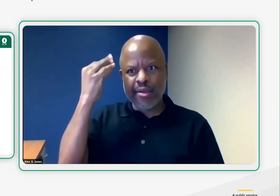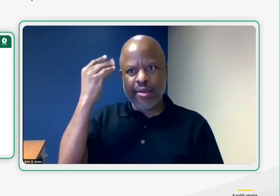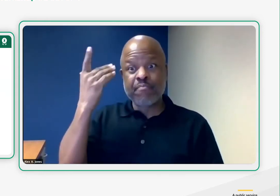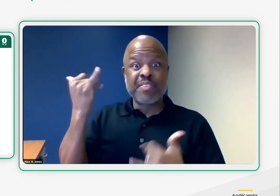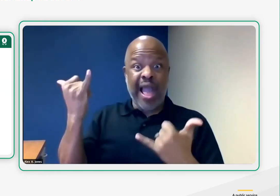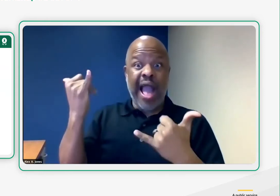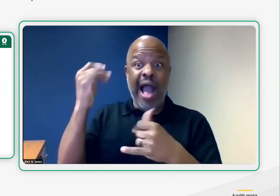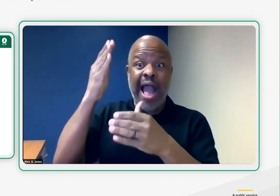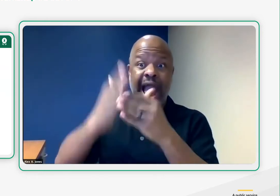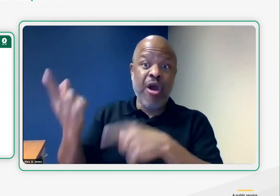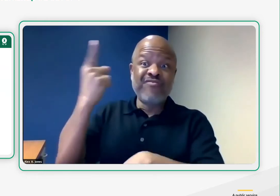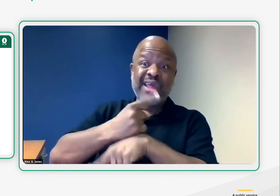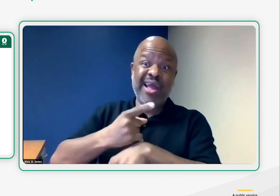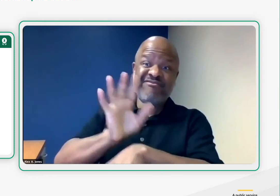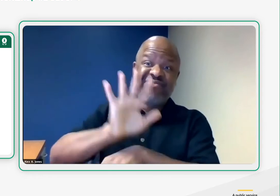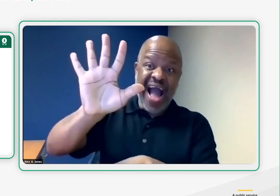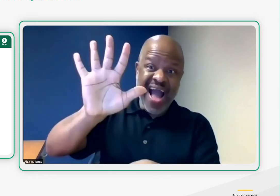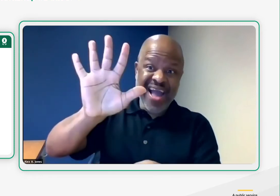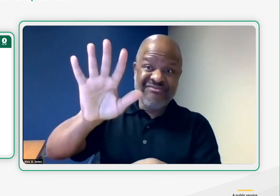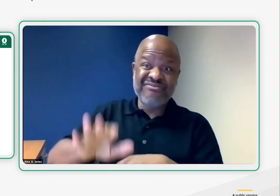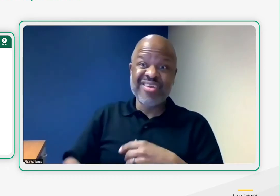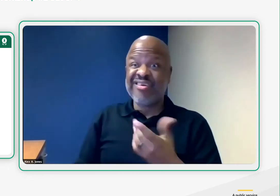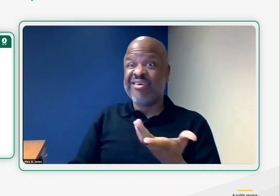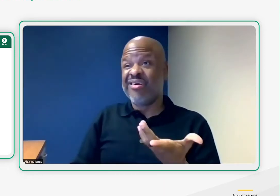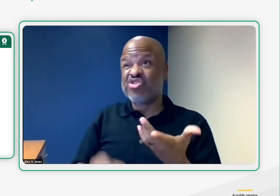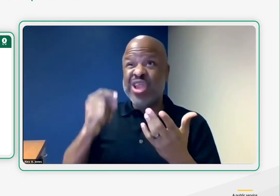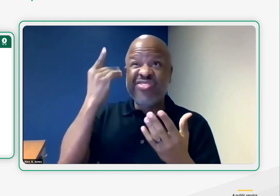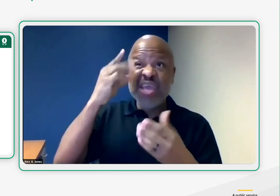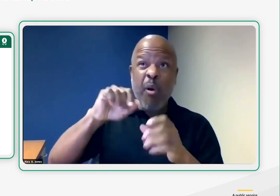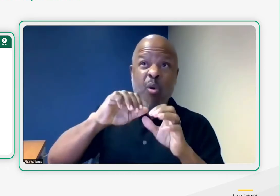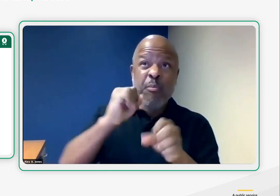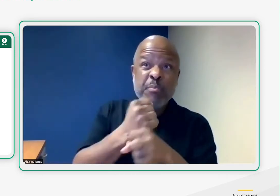And so, by the end of the day, when it hits 5pm, when I have to now think about